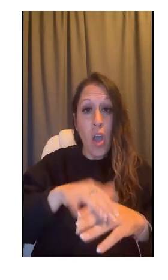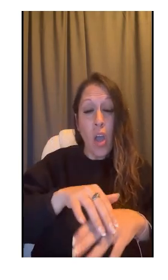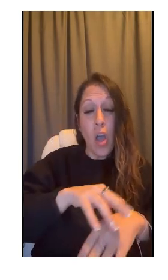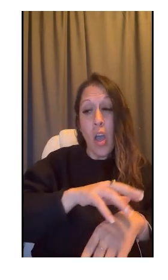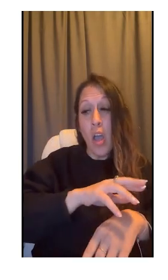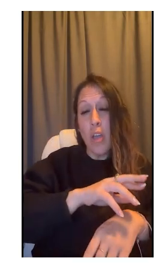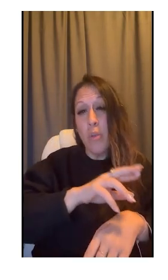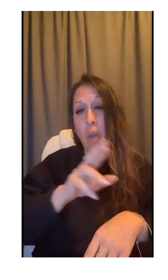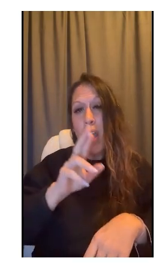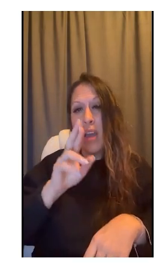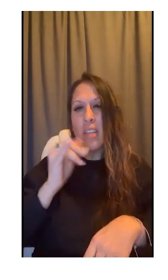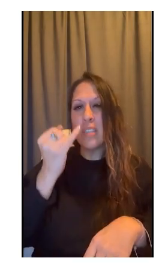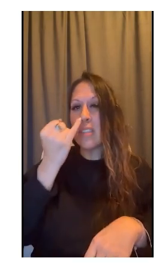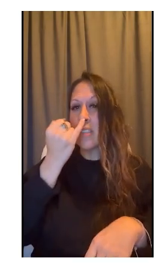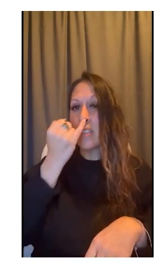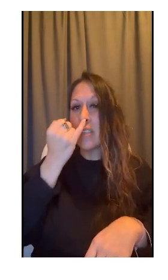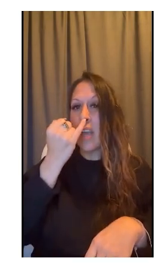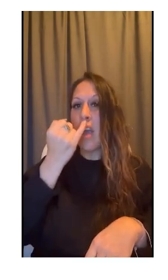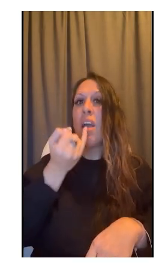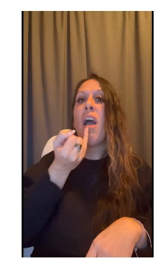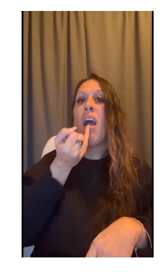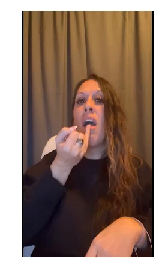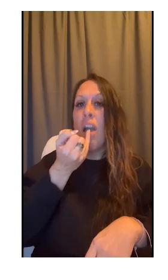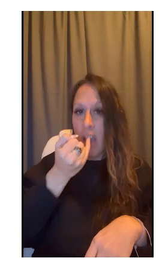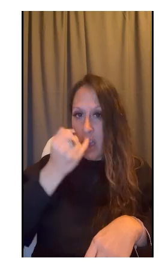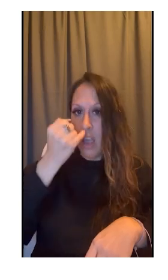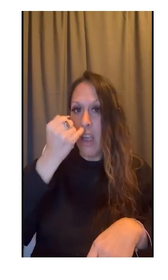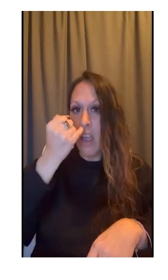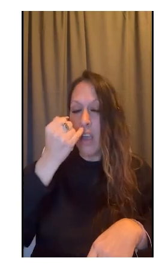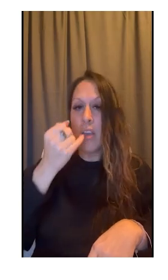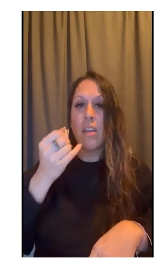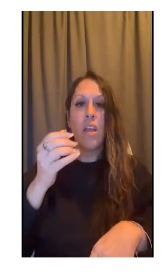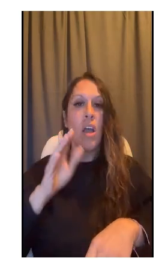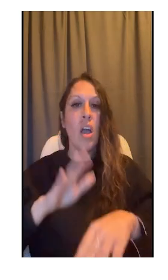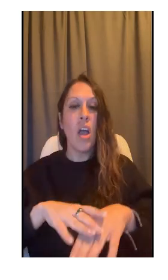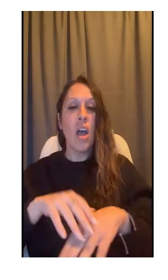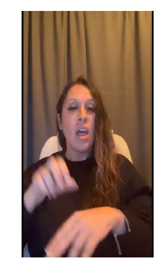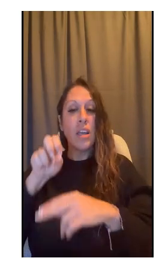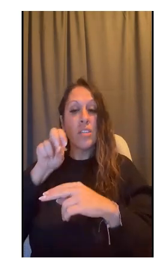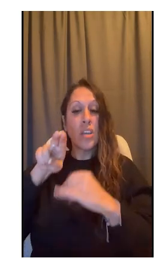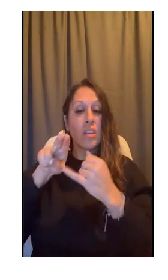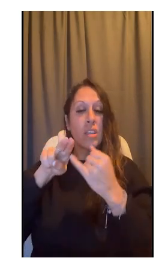wraps all the way down under the gum. Unlike tongue ties, we don't have very clear definitions